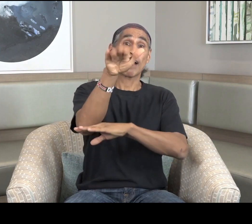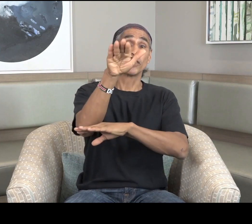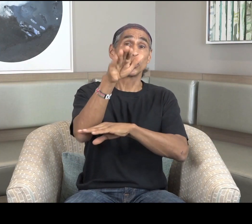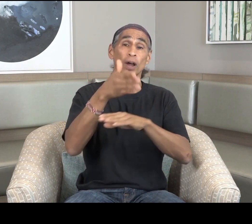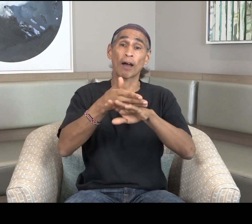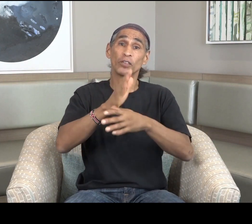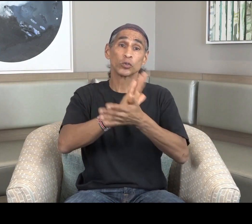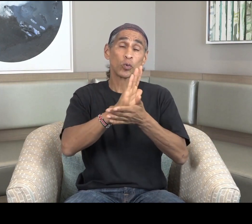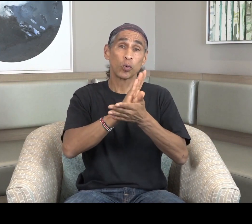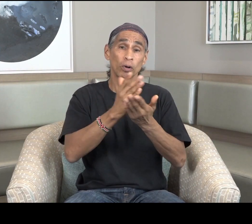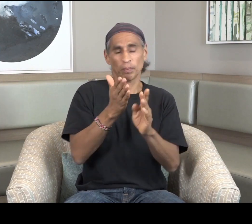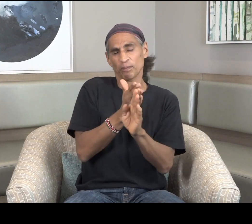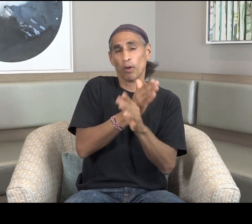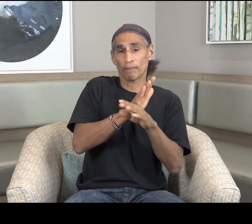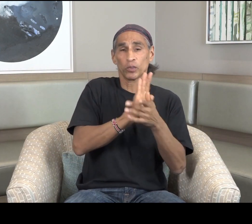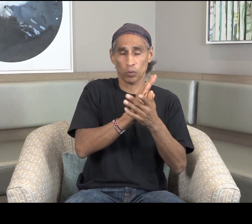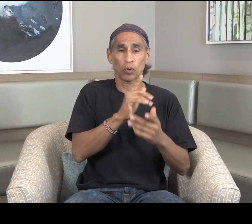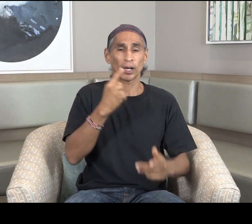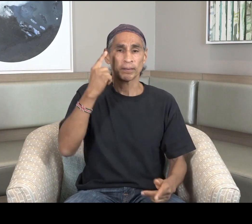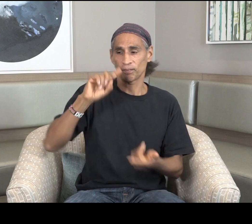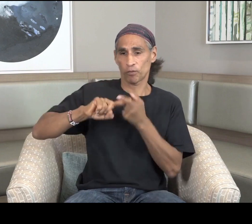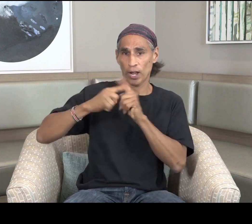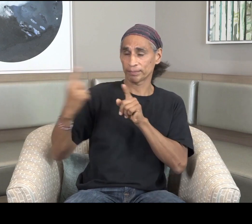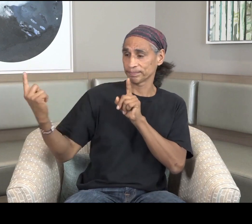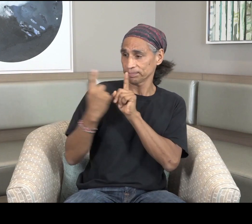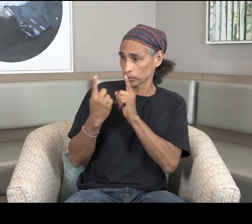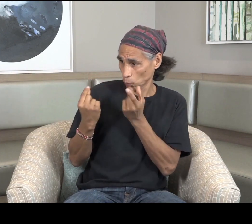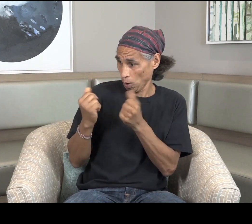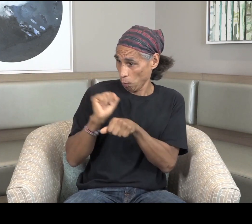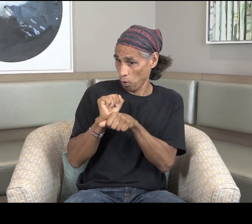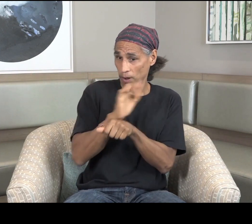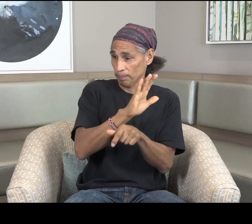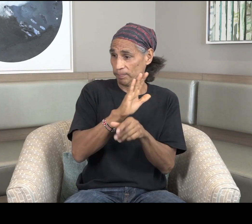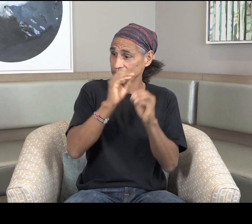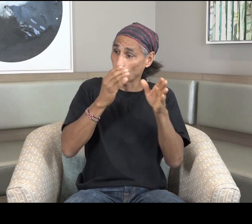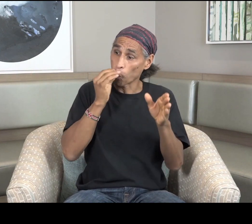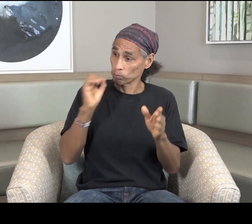So, Wednesday after school, I asked my friend you know